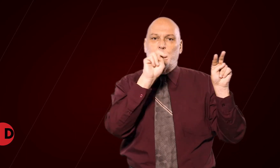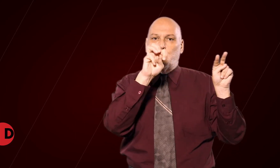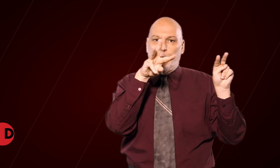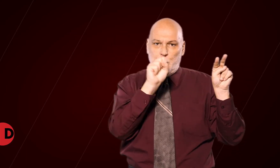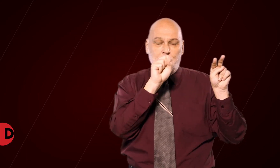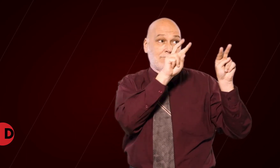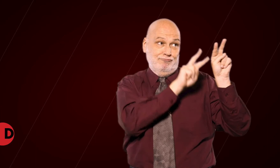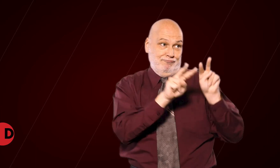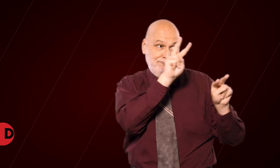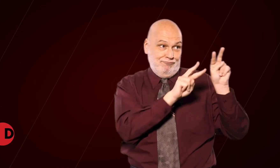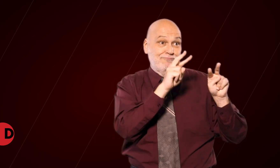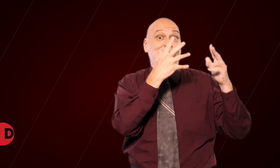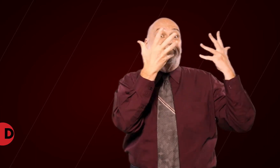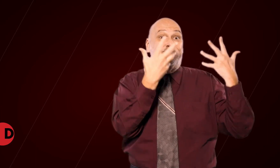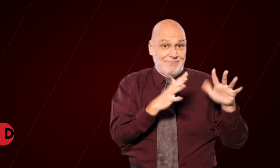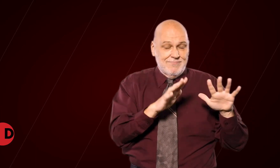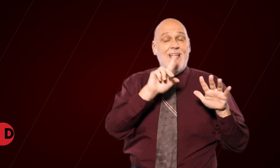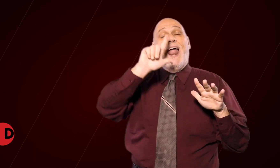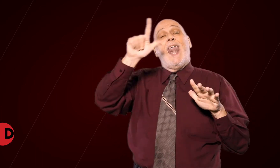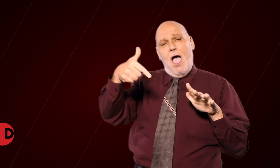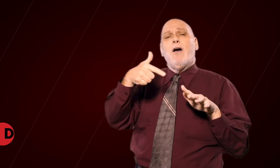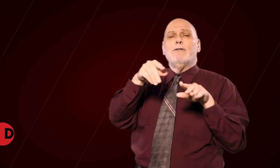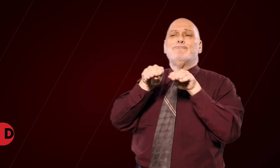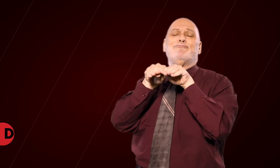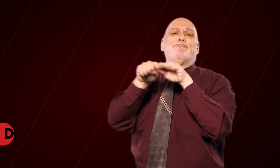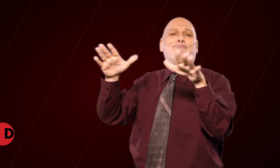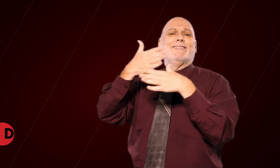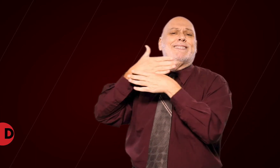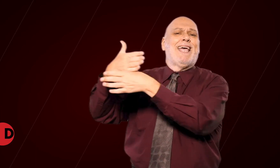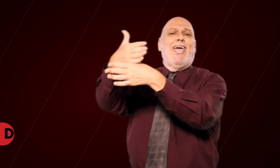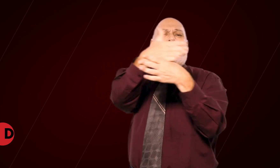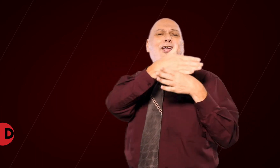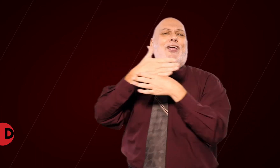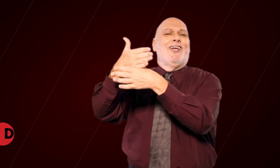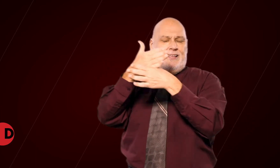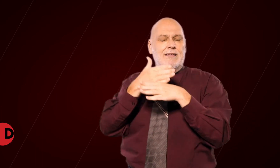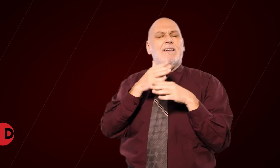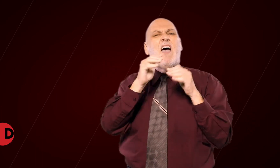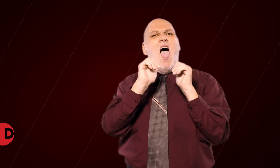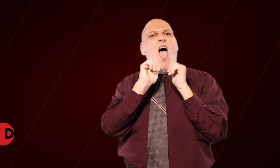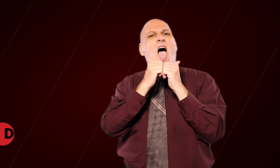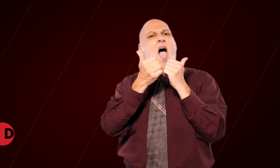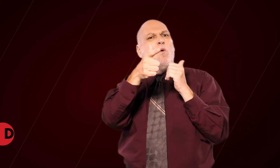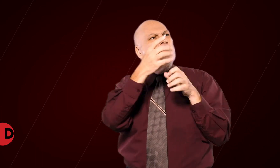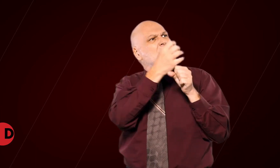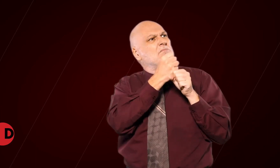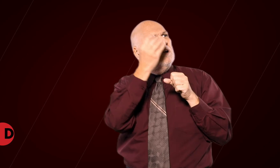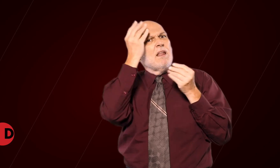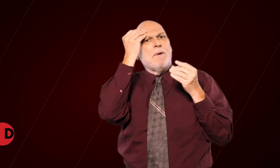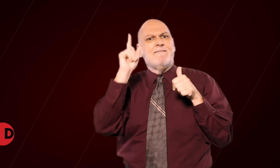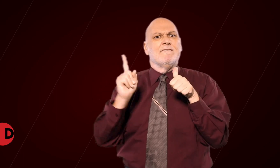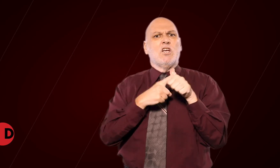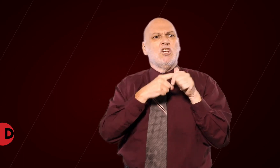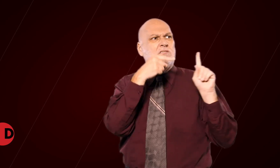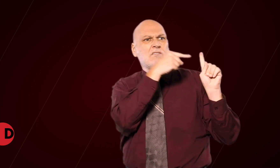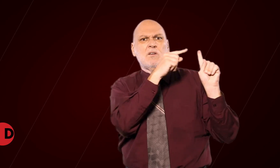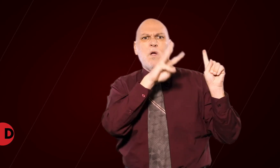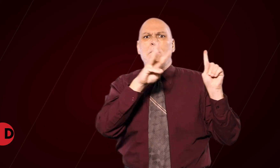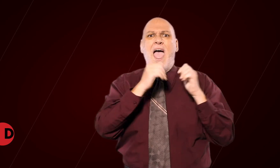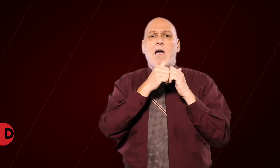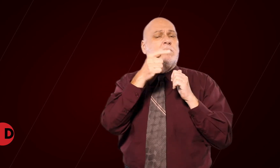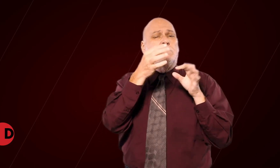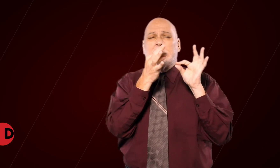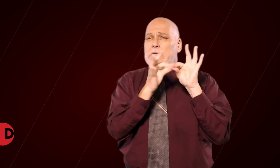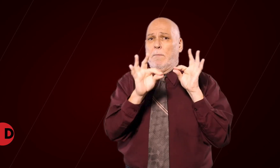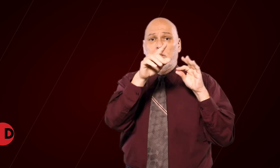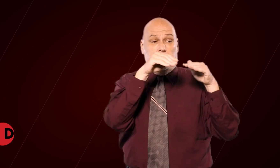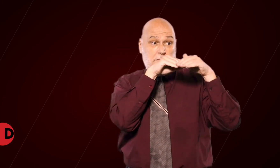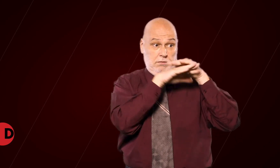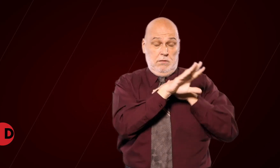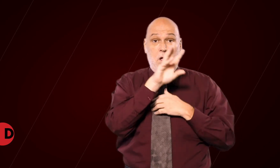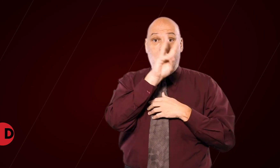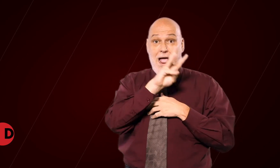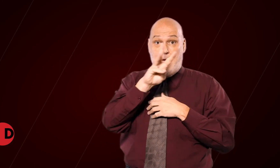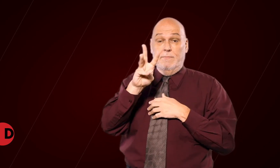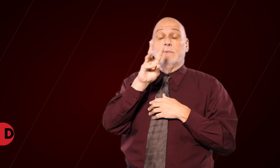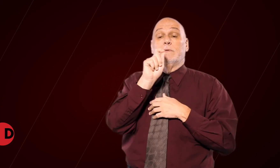then announce on Facebook, Twitter, Instagram and YouTube.